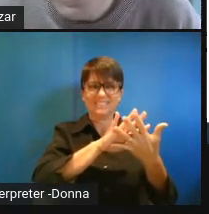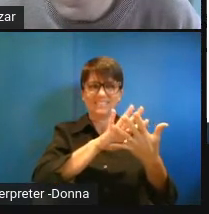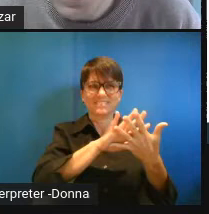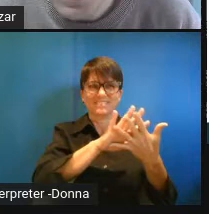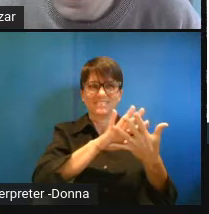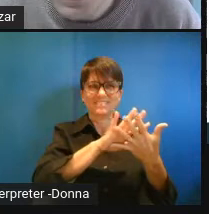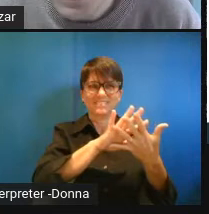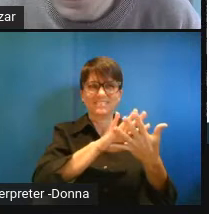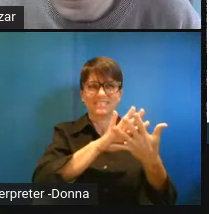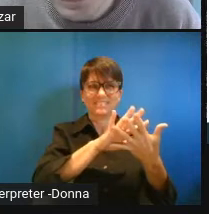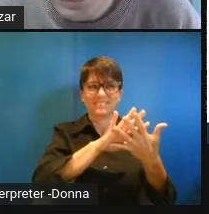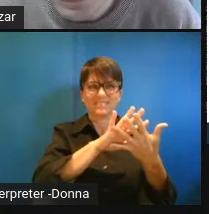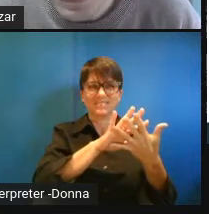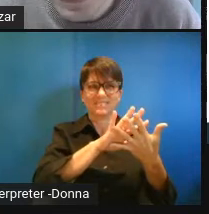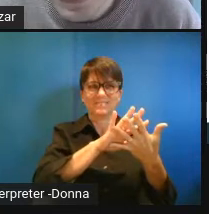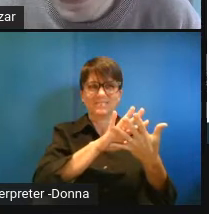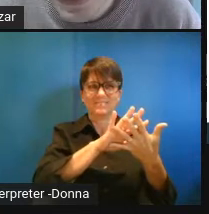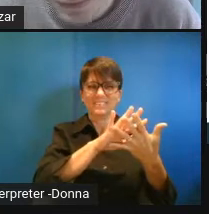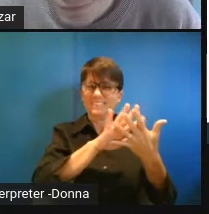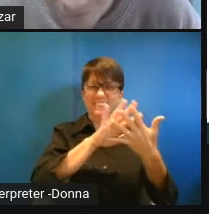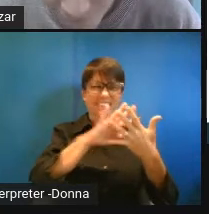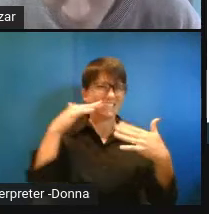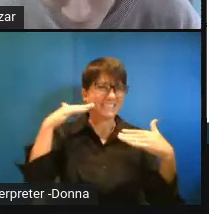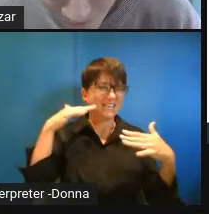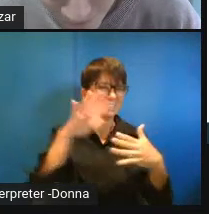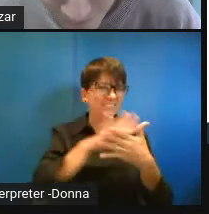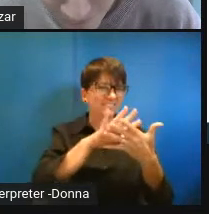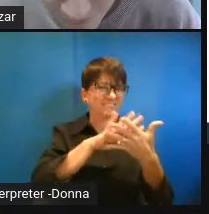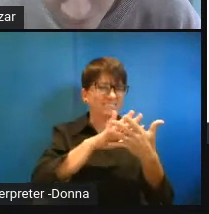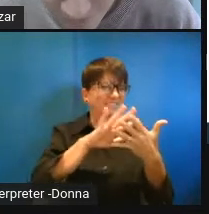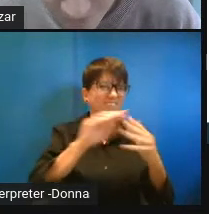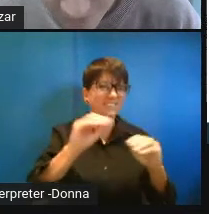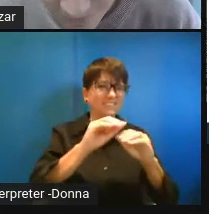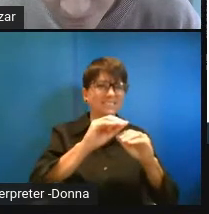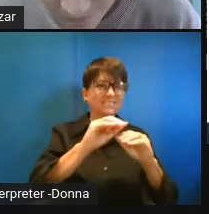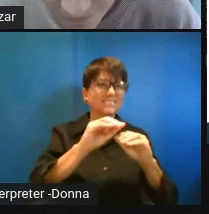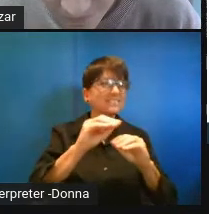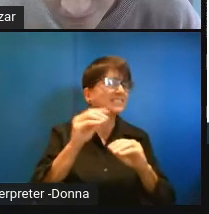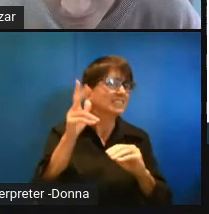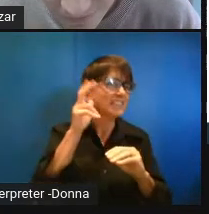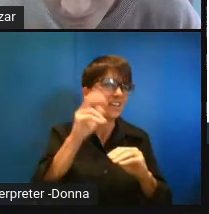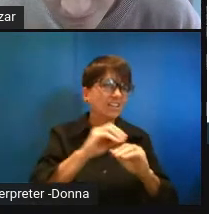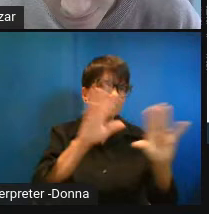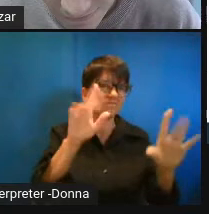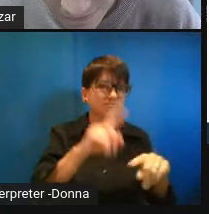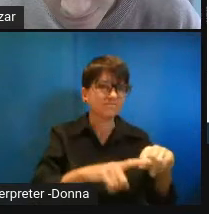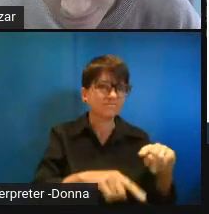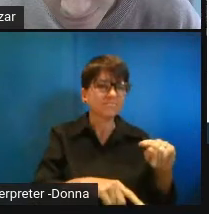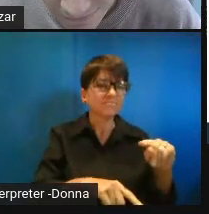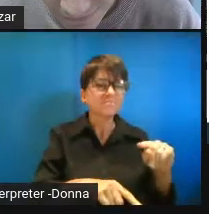You're crackling again, Anne. ANNE-MIEKE: Let's try again.